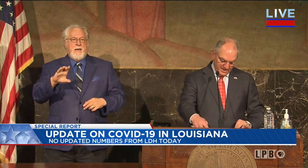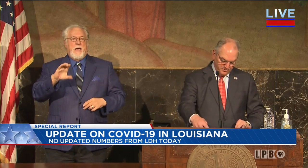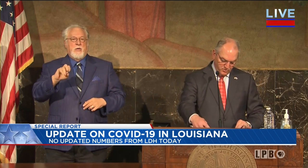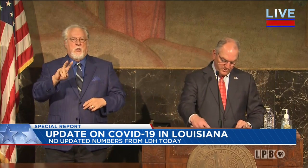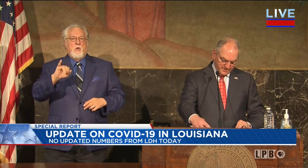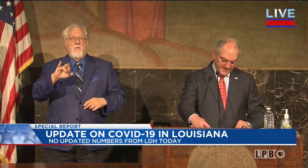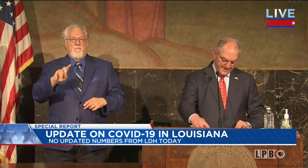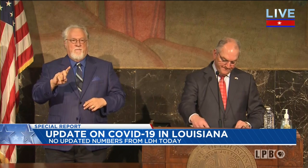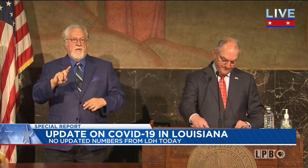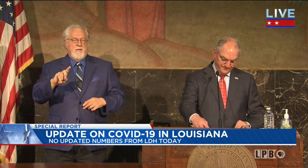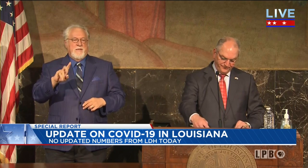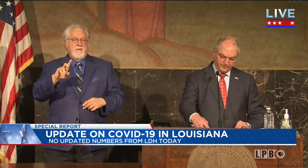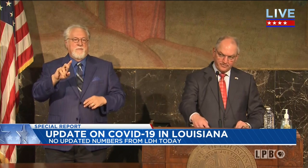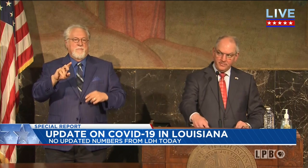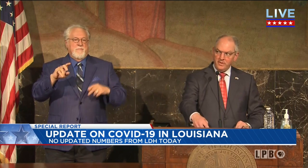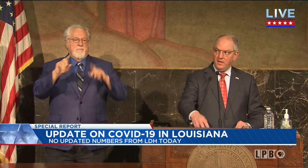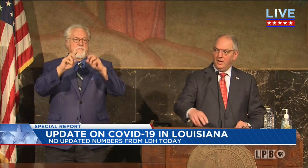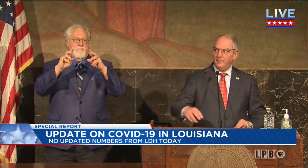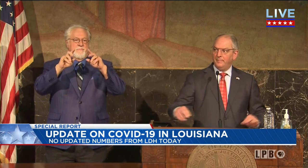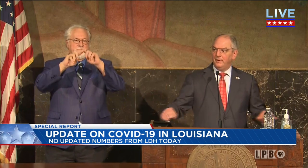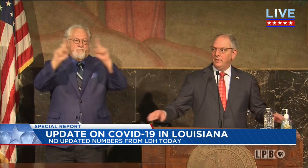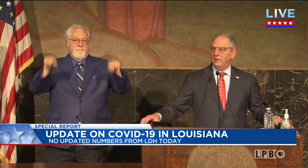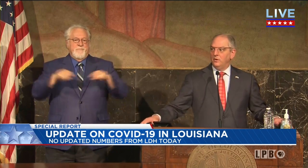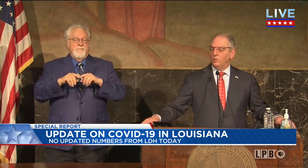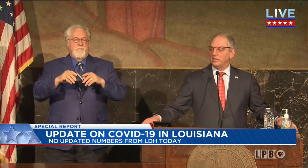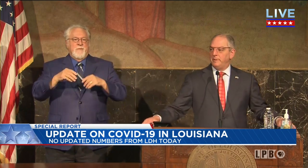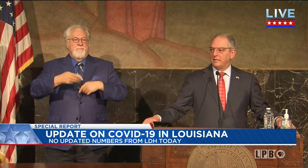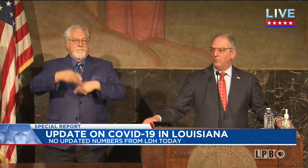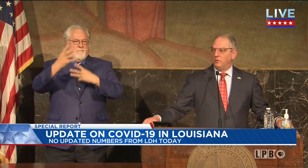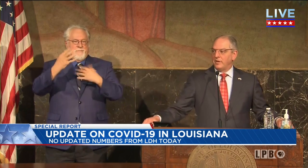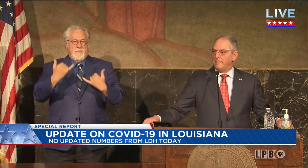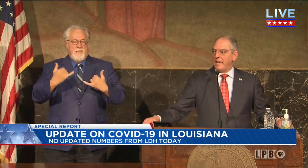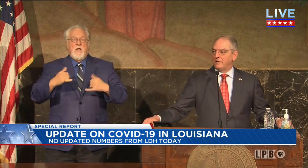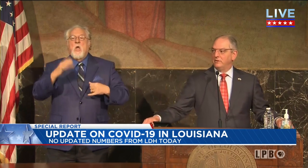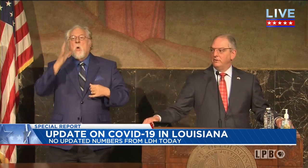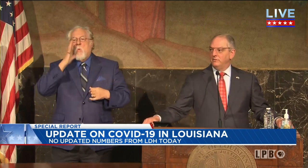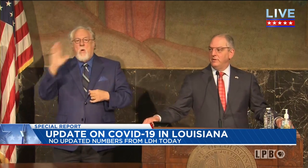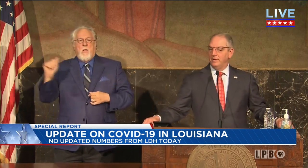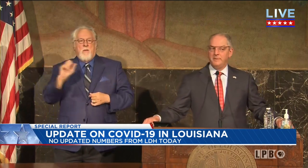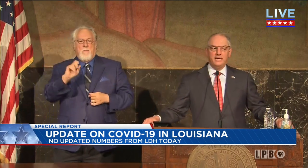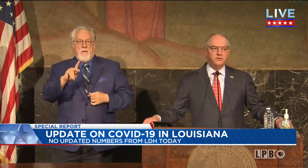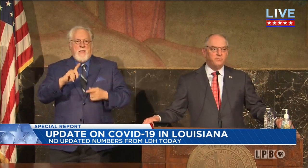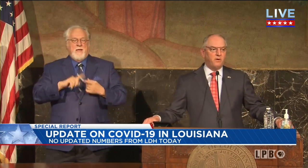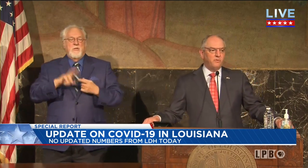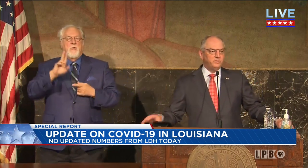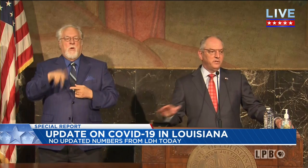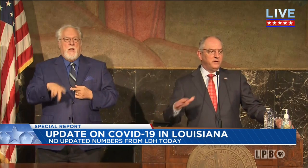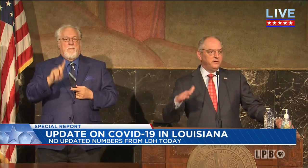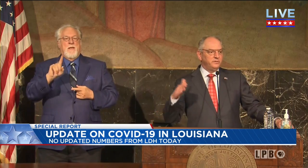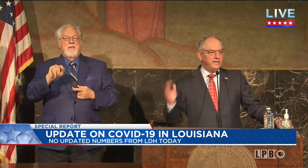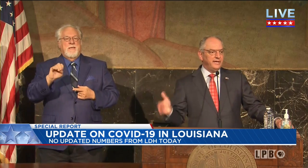LIKELY TO HAVE NOTICED THE DEPARTMENT OF HEALTH DID NOT UPDATE THE COVID-19 DASH BOARD